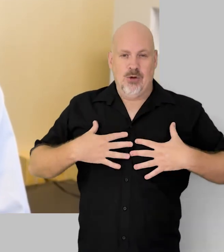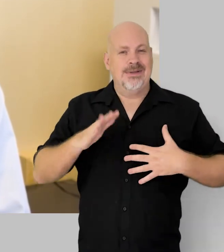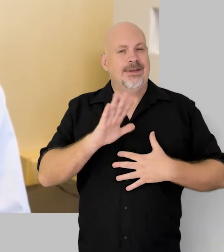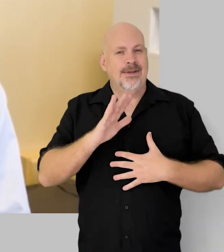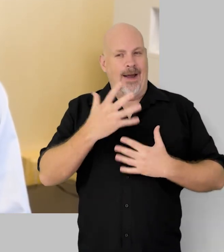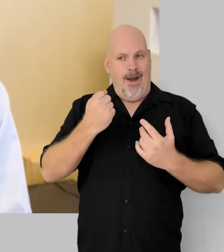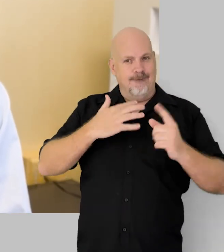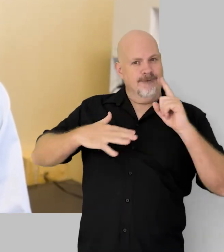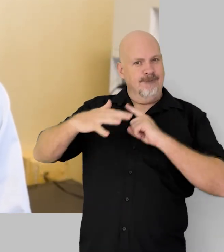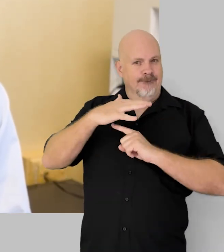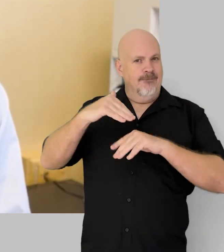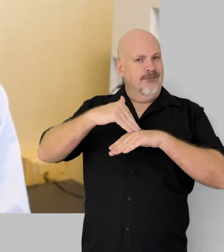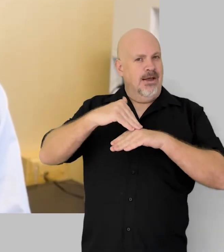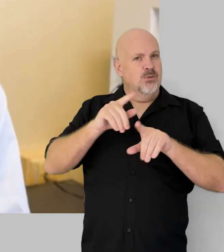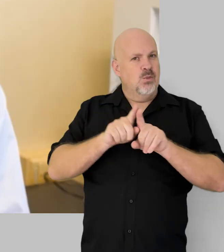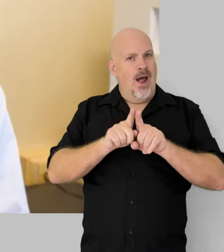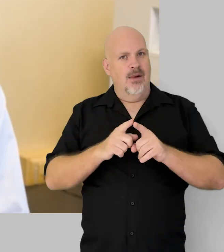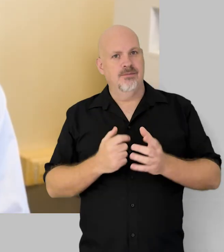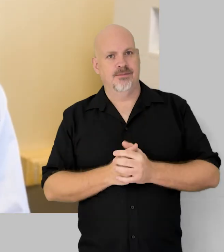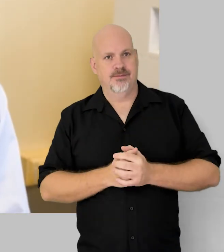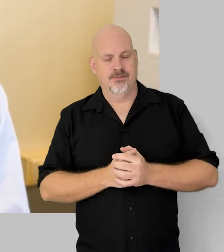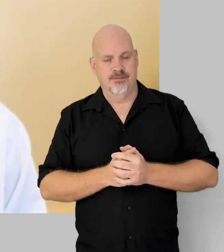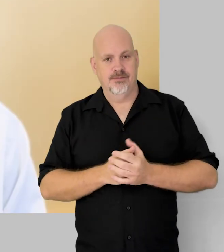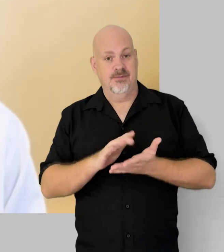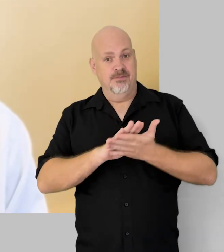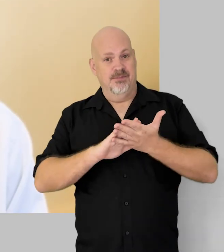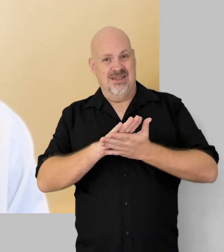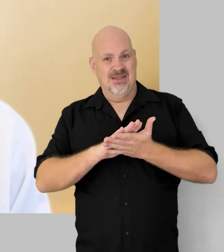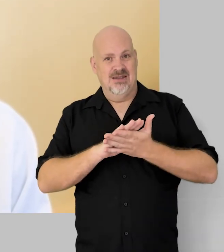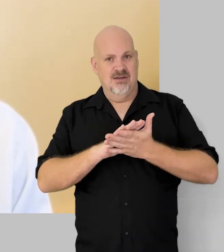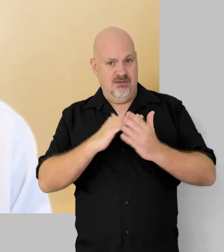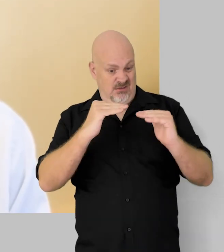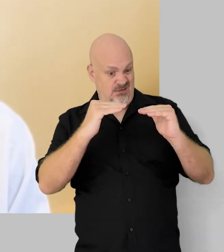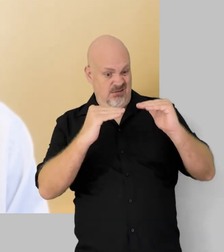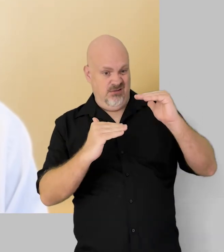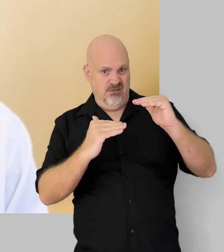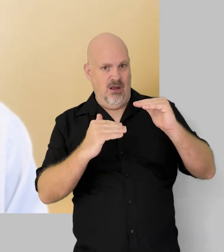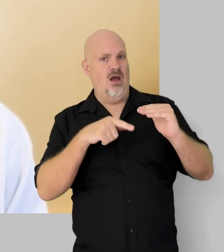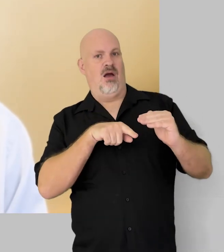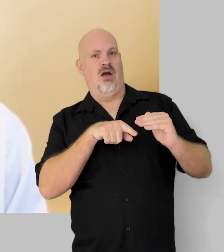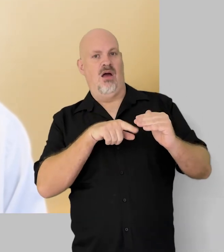but shifting realities that can and must be changed.